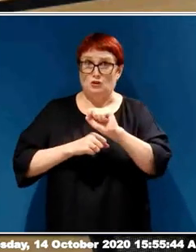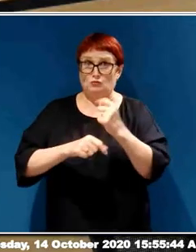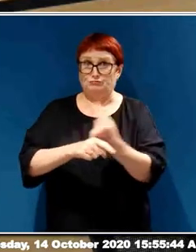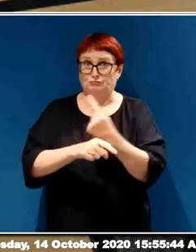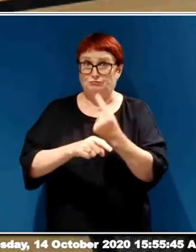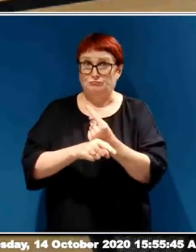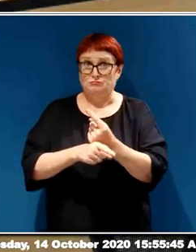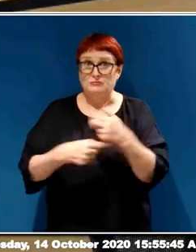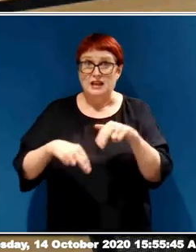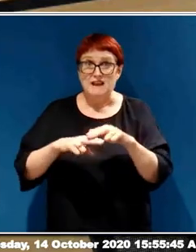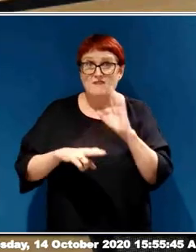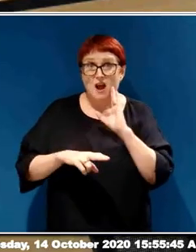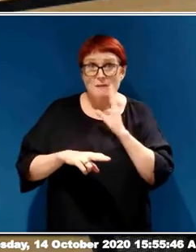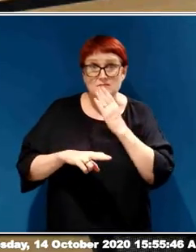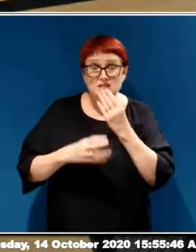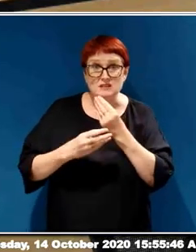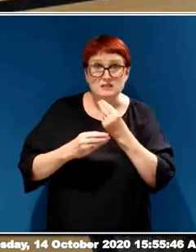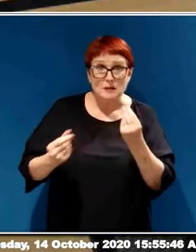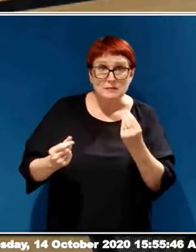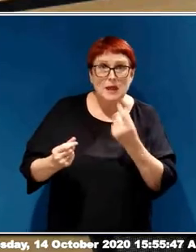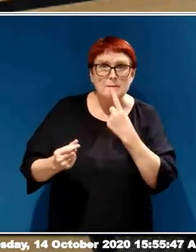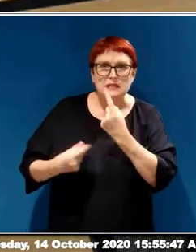to fill that in and then I will hand to the Commissioners.